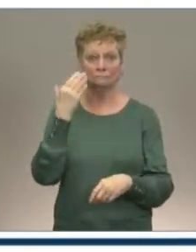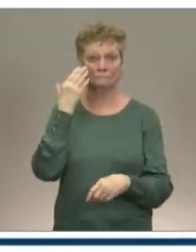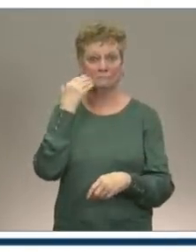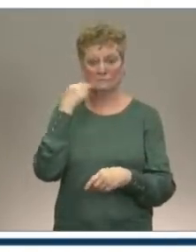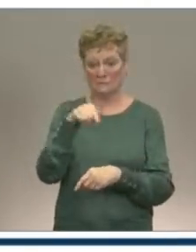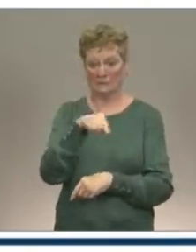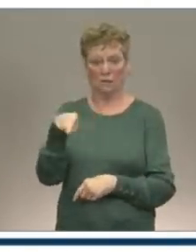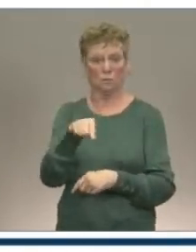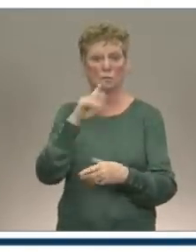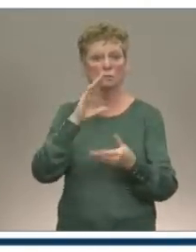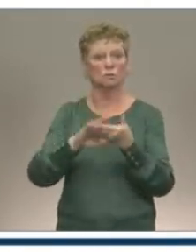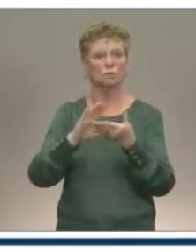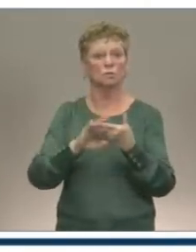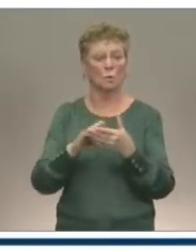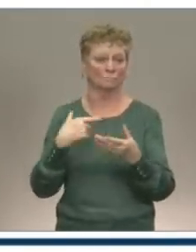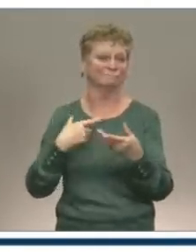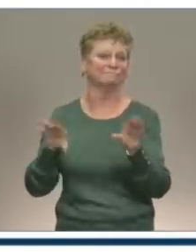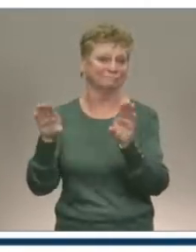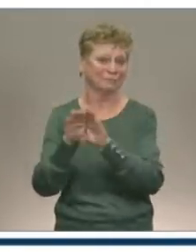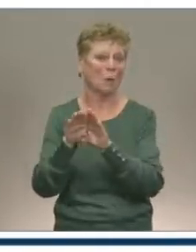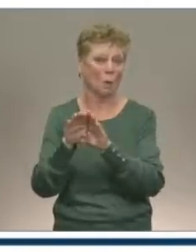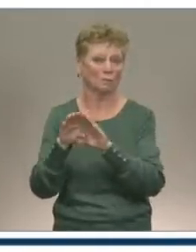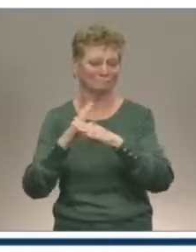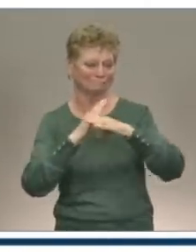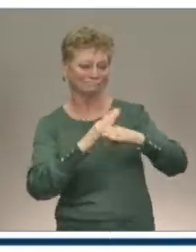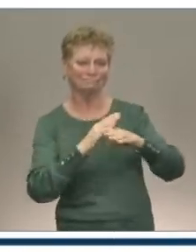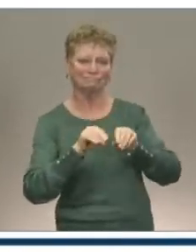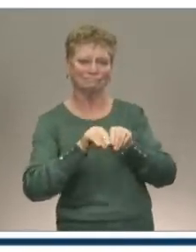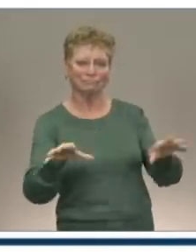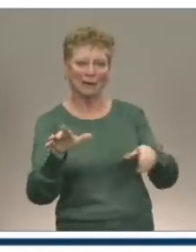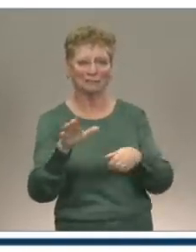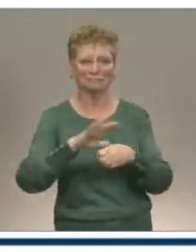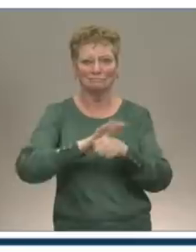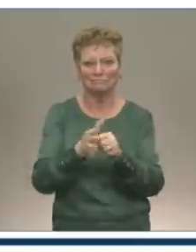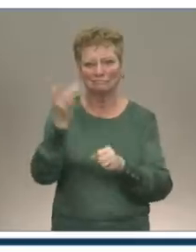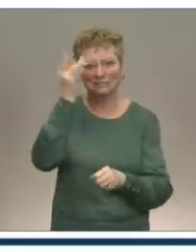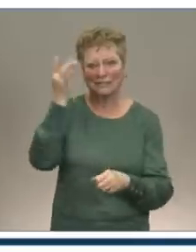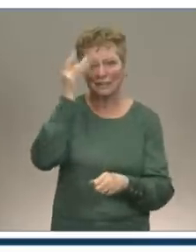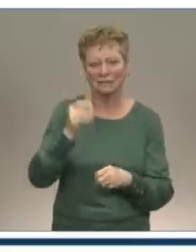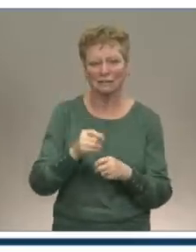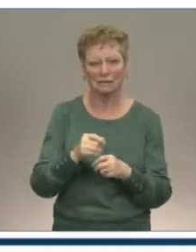to prevent the spread of the virus so please if you're if you're if your child is old enough to